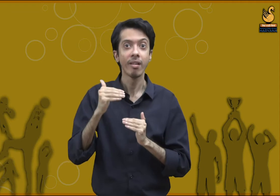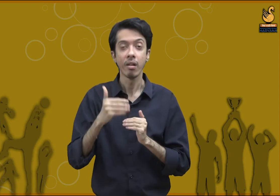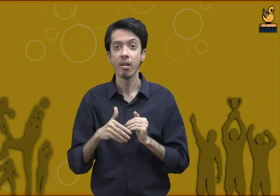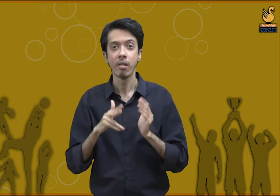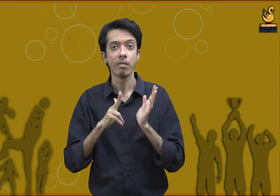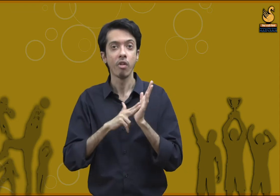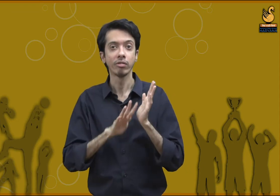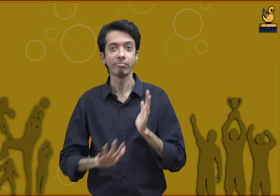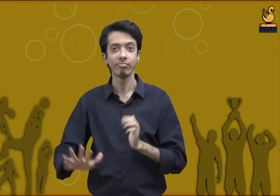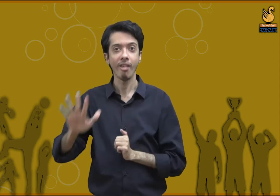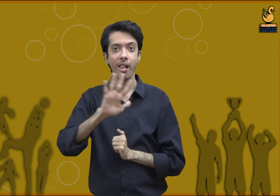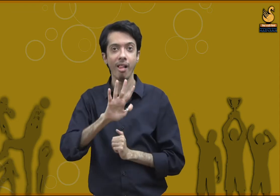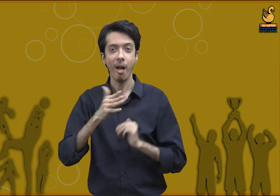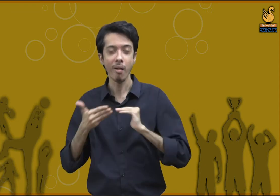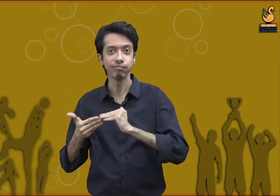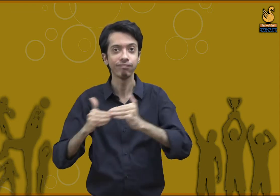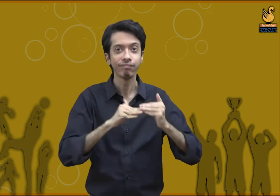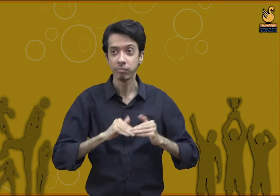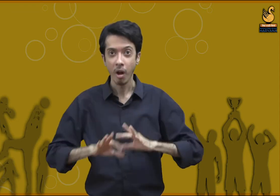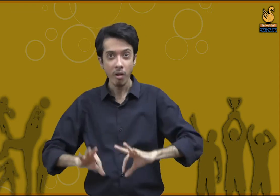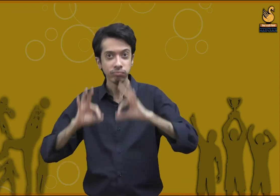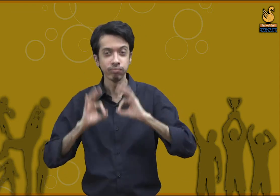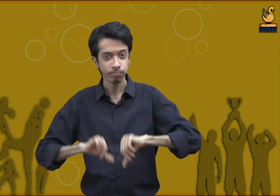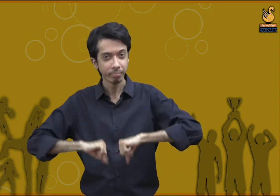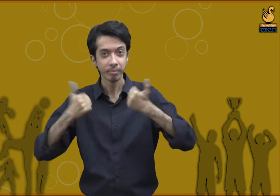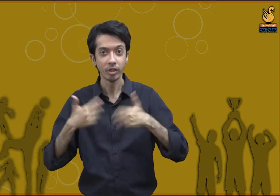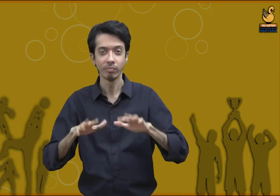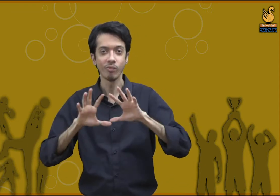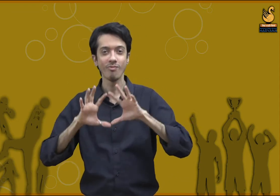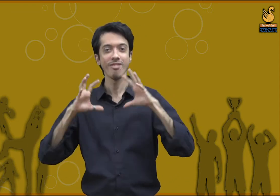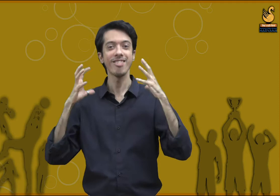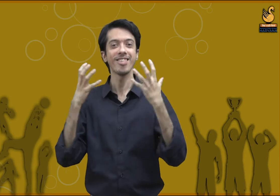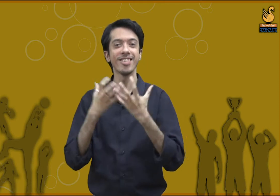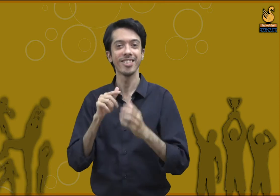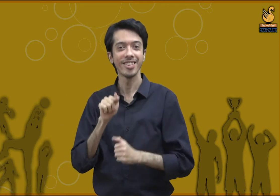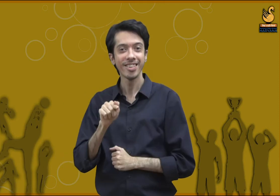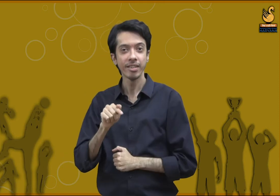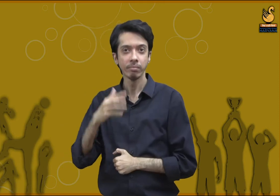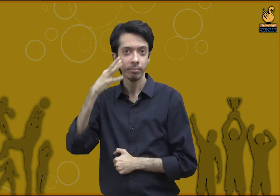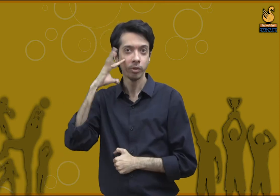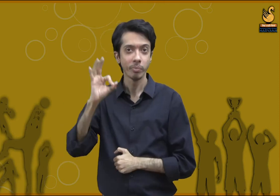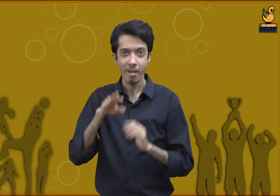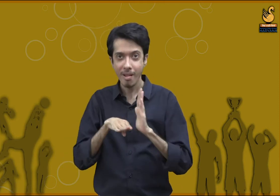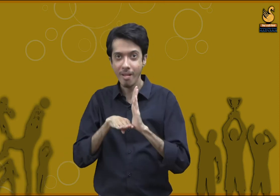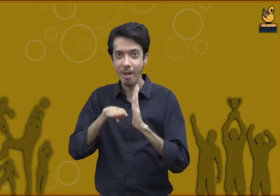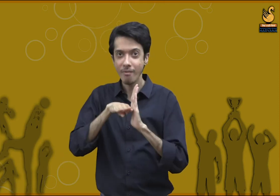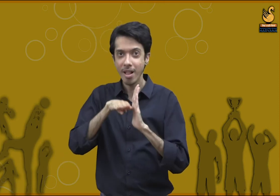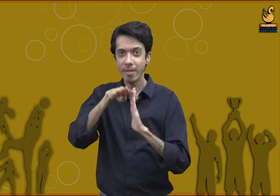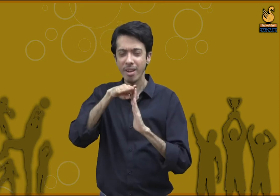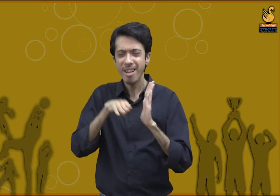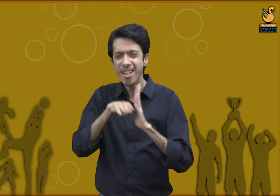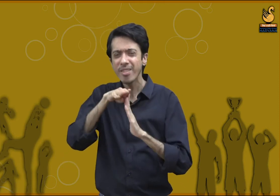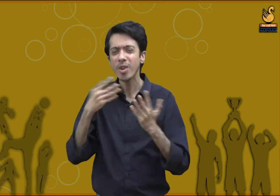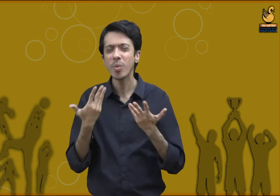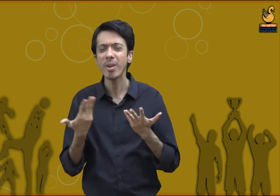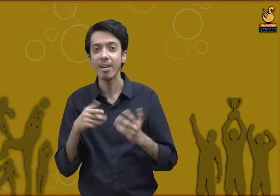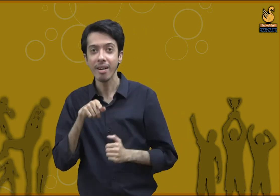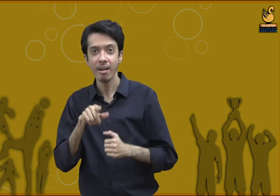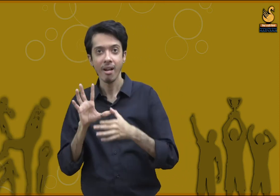Then after winning in national level competition they move to international level competitions.